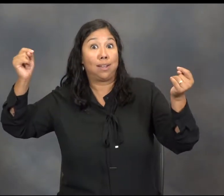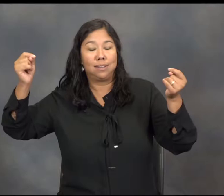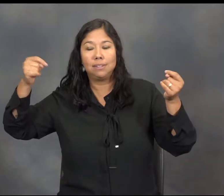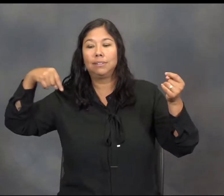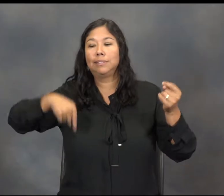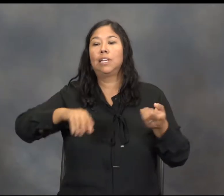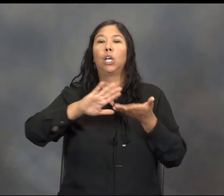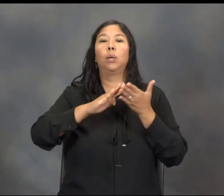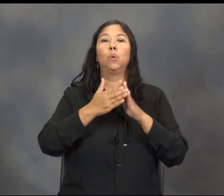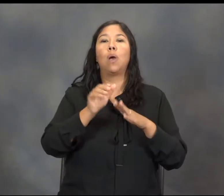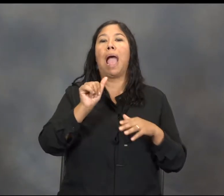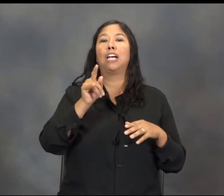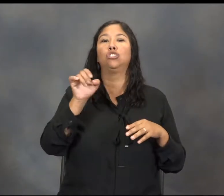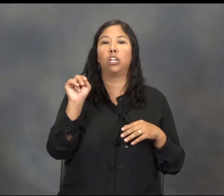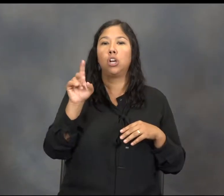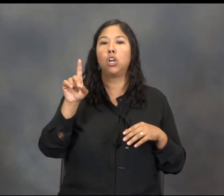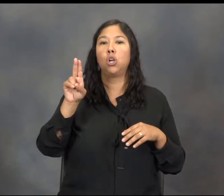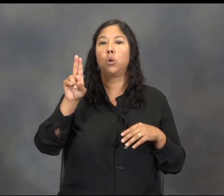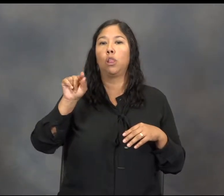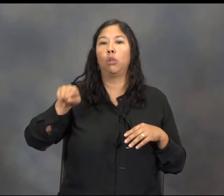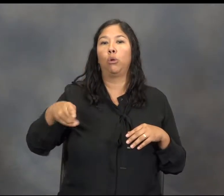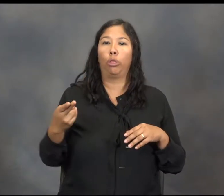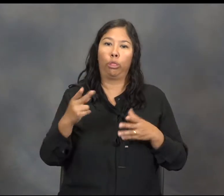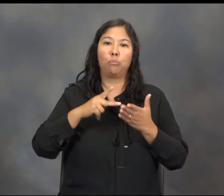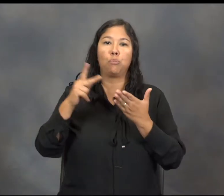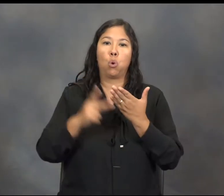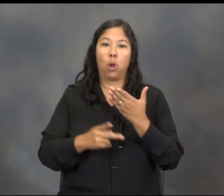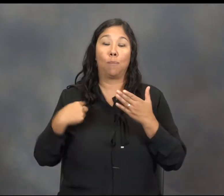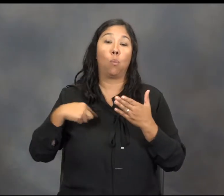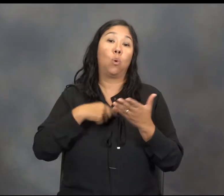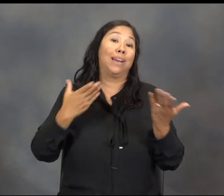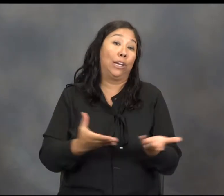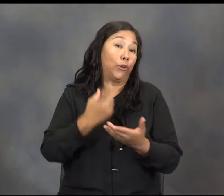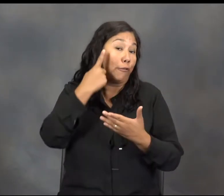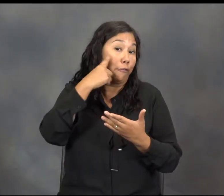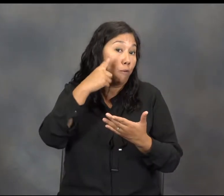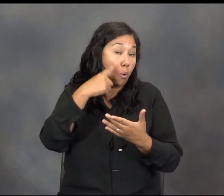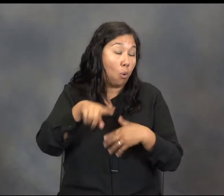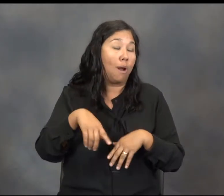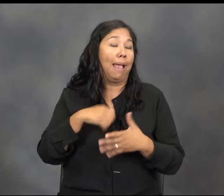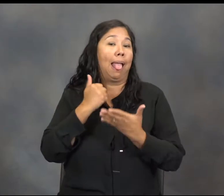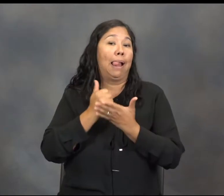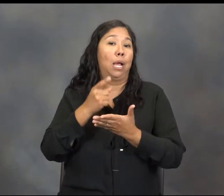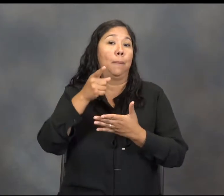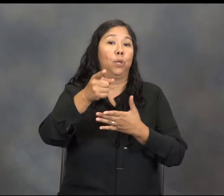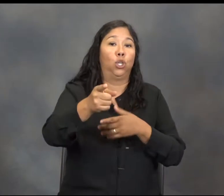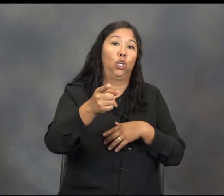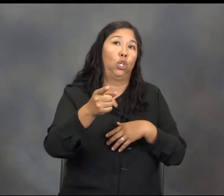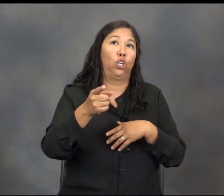and we are here to help you leverage your tax refund